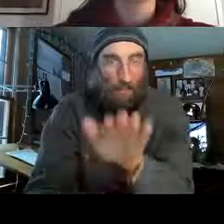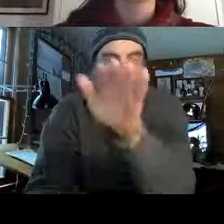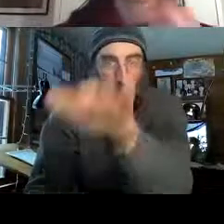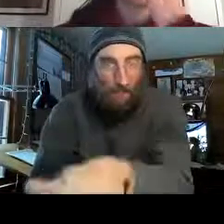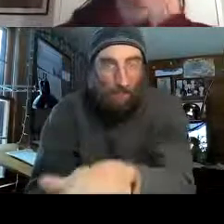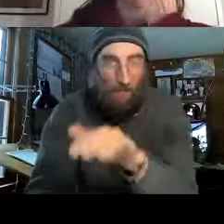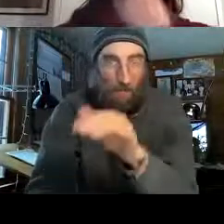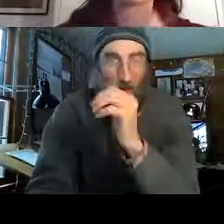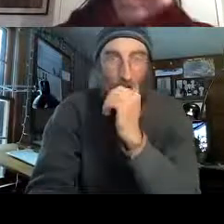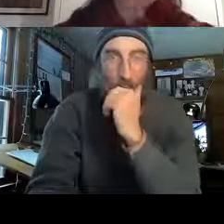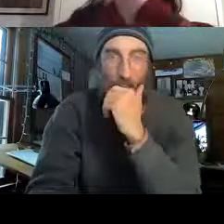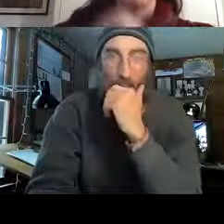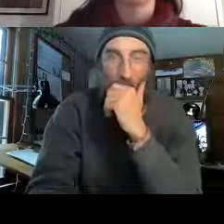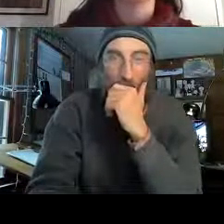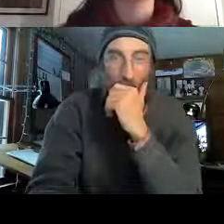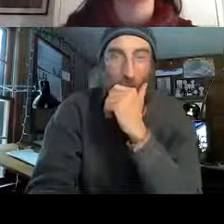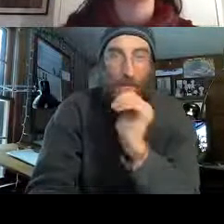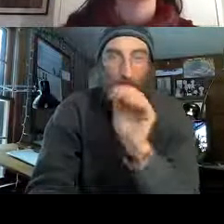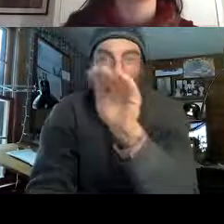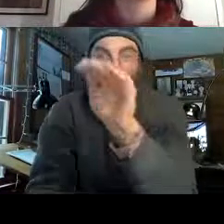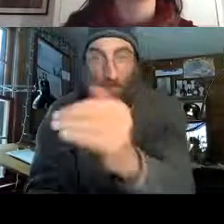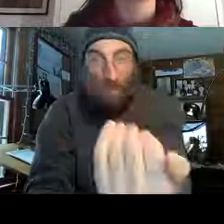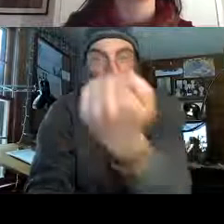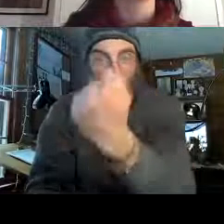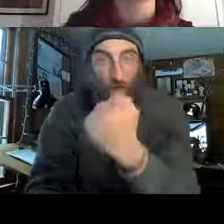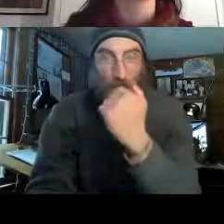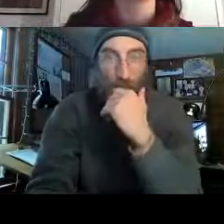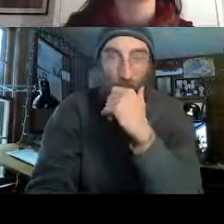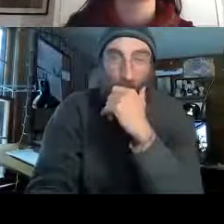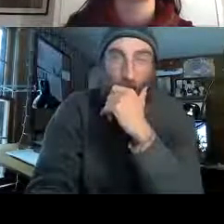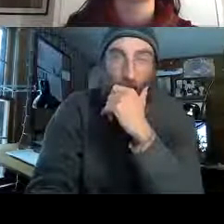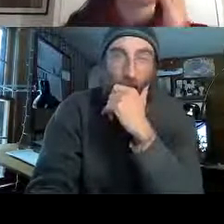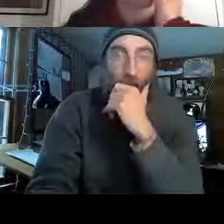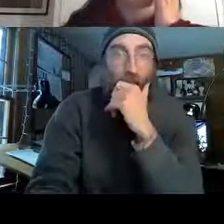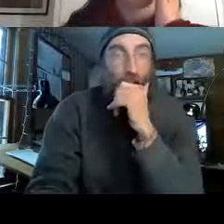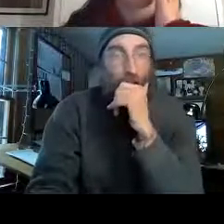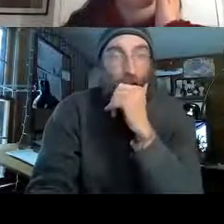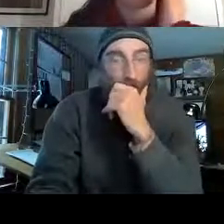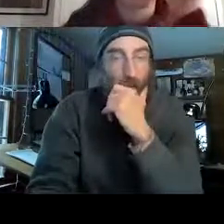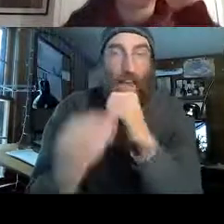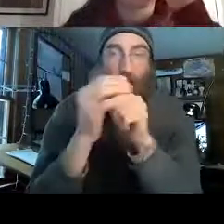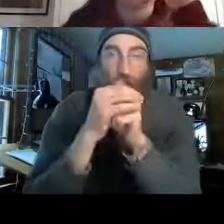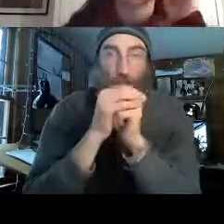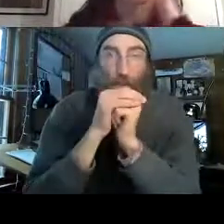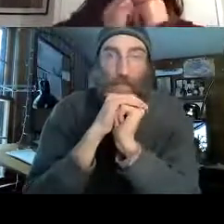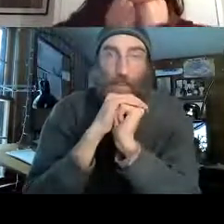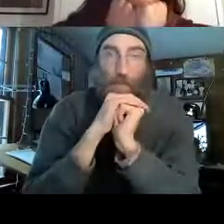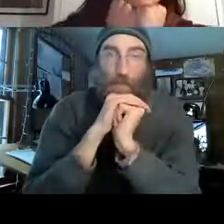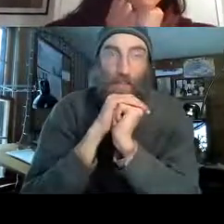with a thousand other people, to meet a thousand other people coming the other way. A lot of that comes from the sketchbooks of